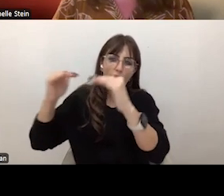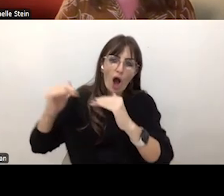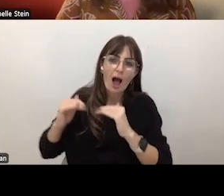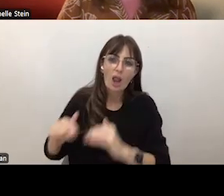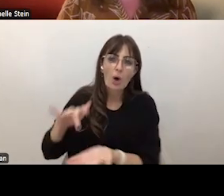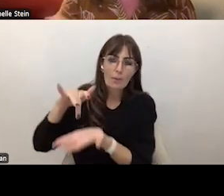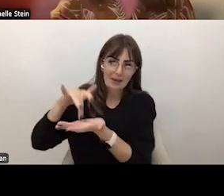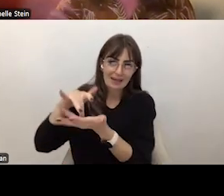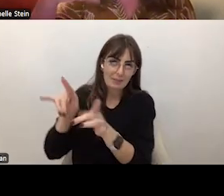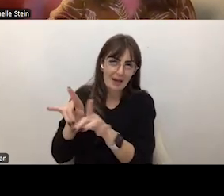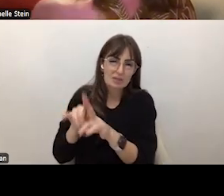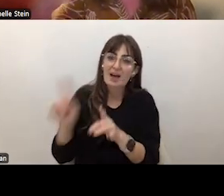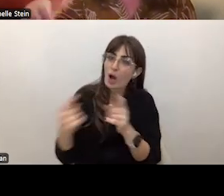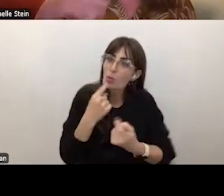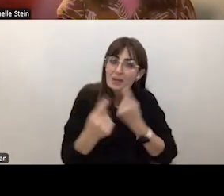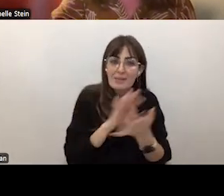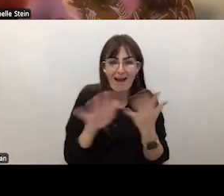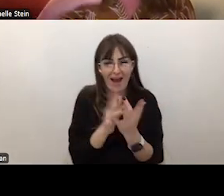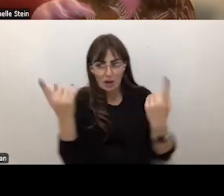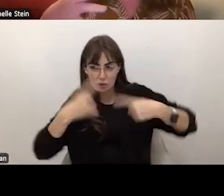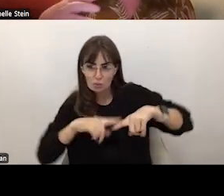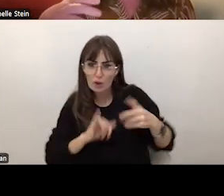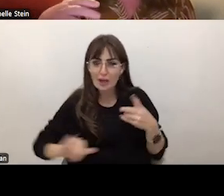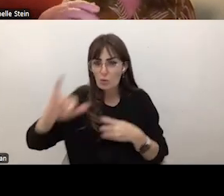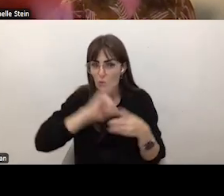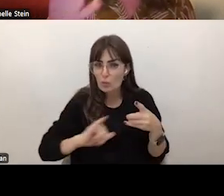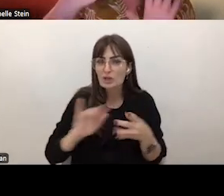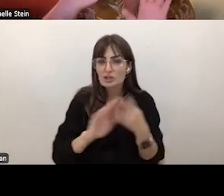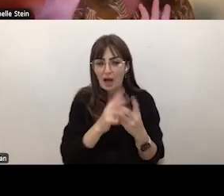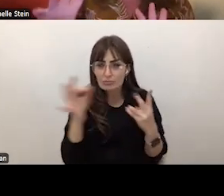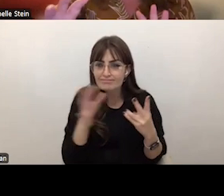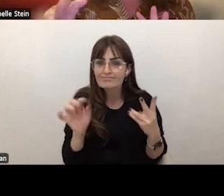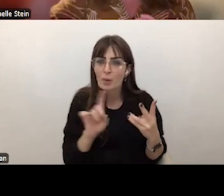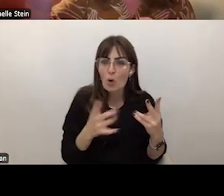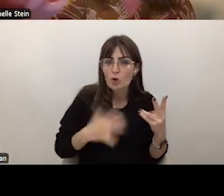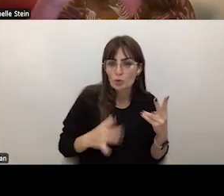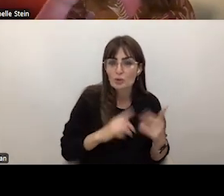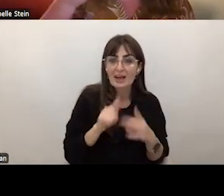will talk to you about how you use those and filter the information. If you have a CRM,